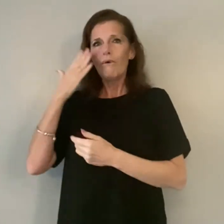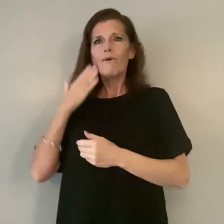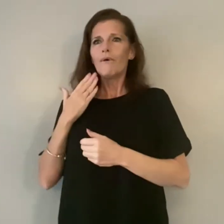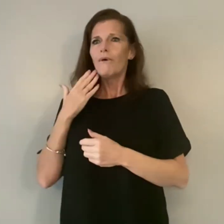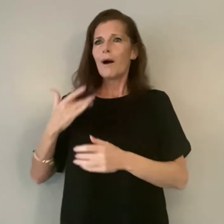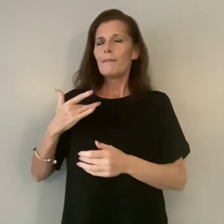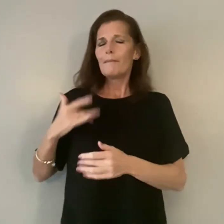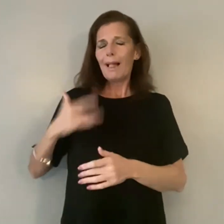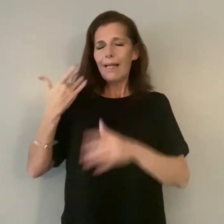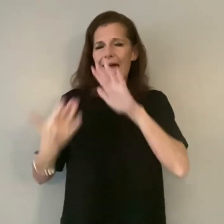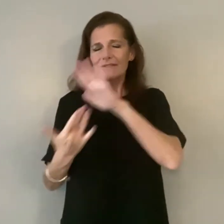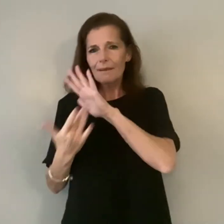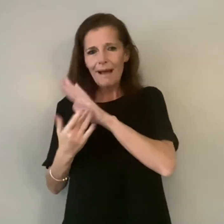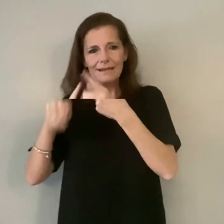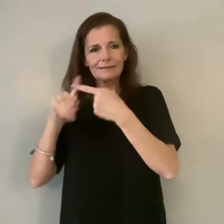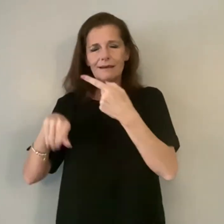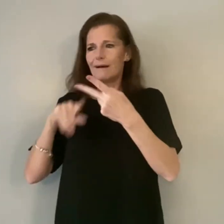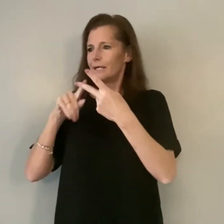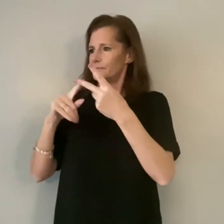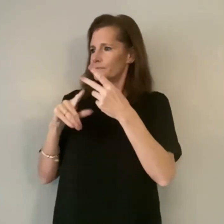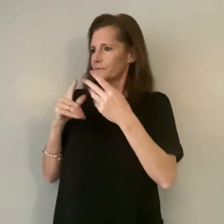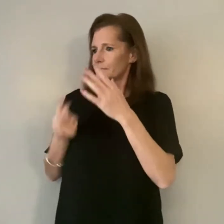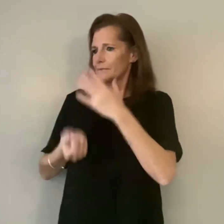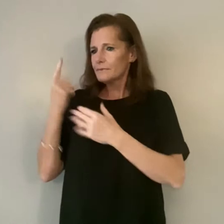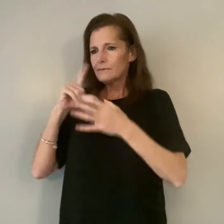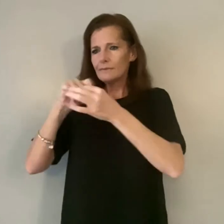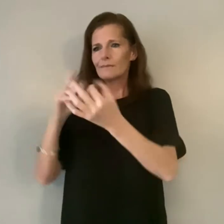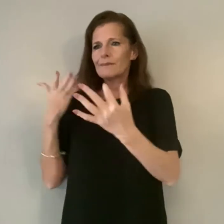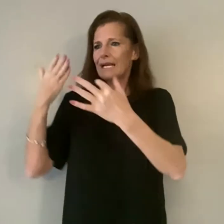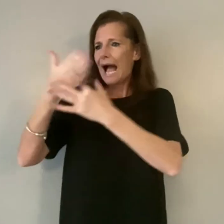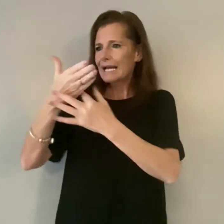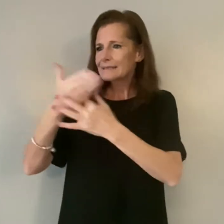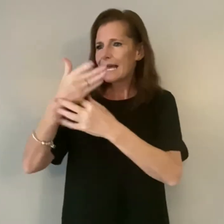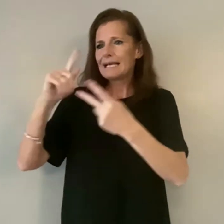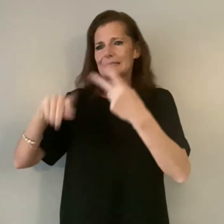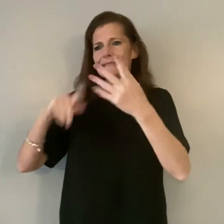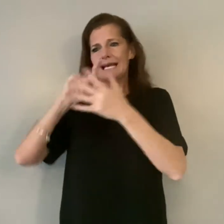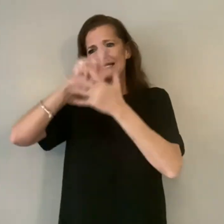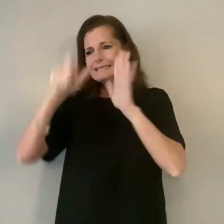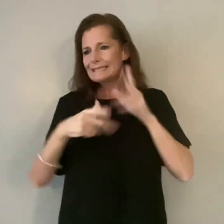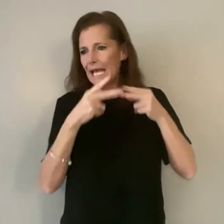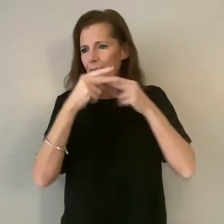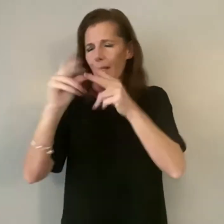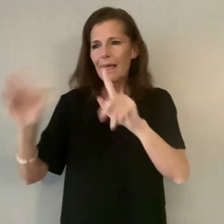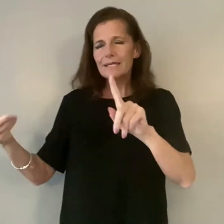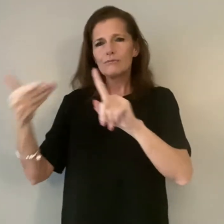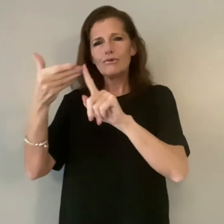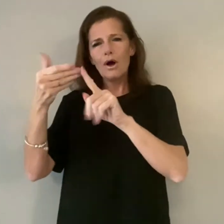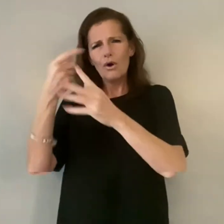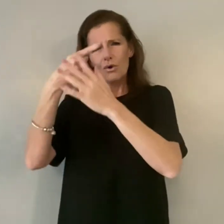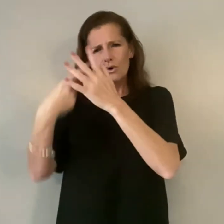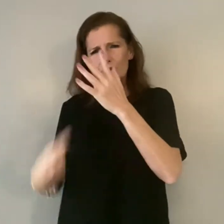the Black Lives Matter issues around accessibility and disabled led approaches and things like that.